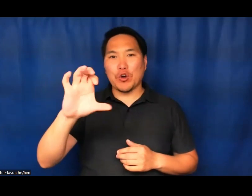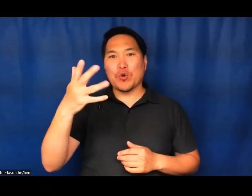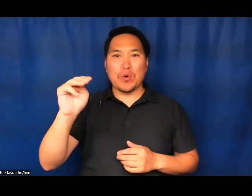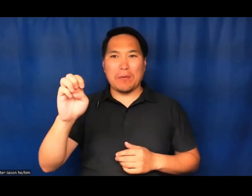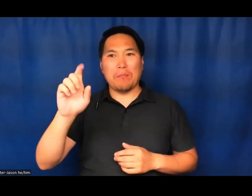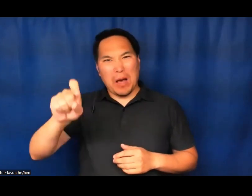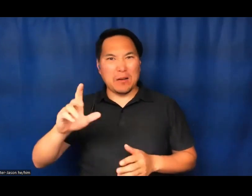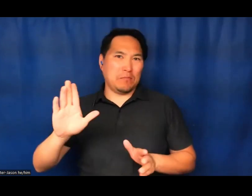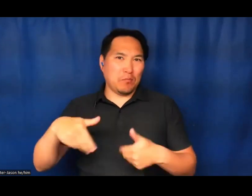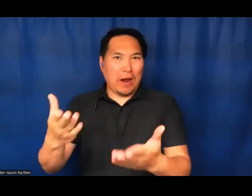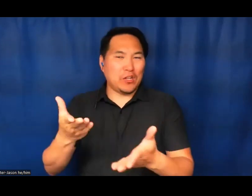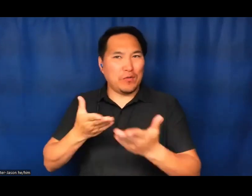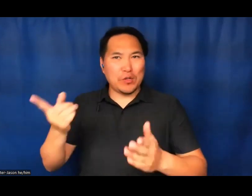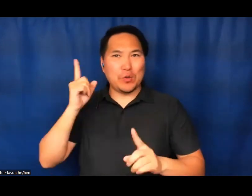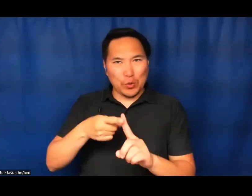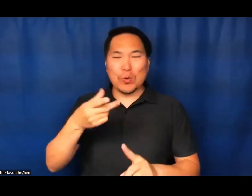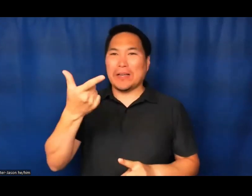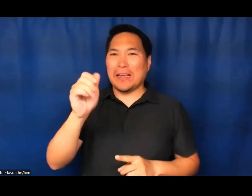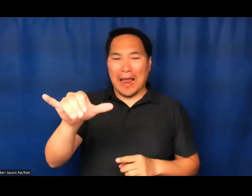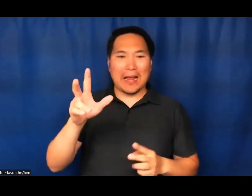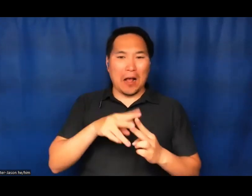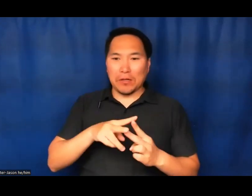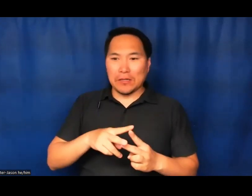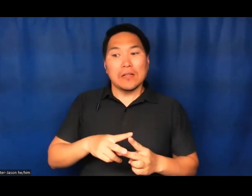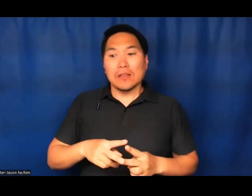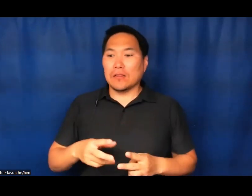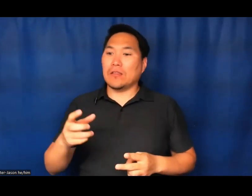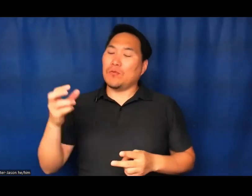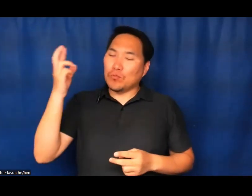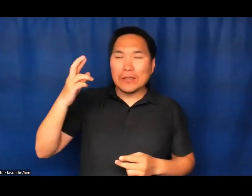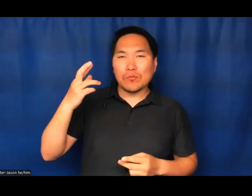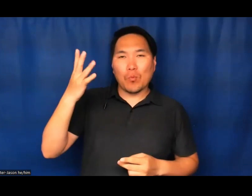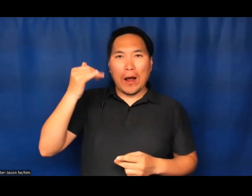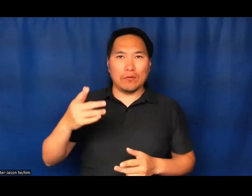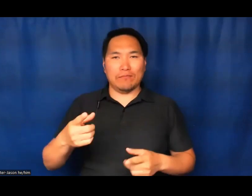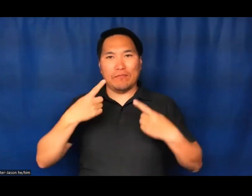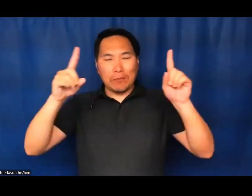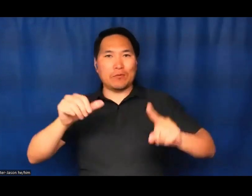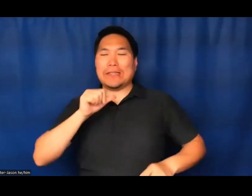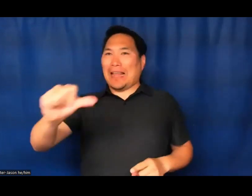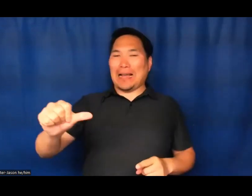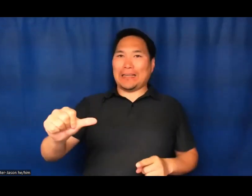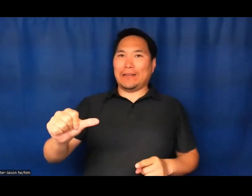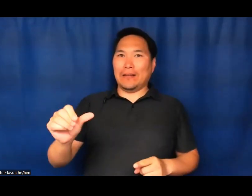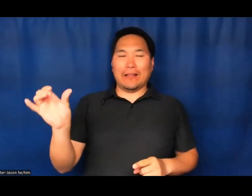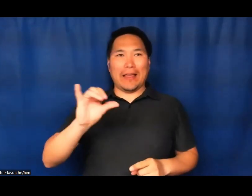The case ended up various reasons being not quite punted but not reaching the major First